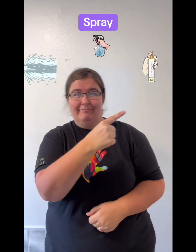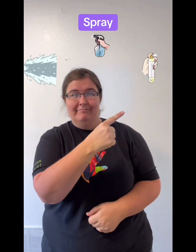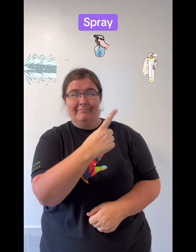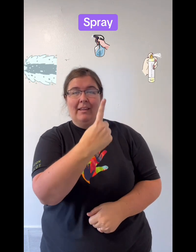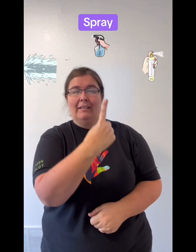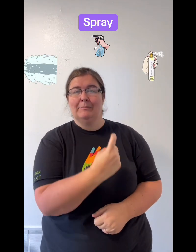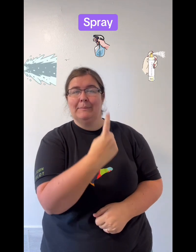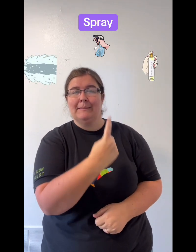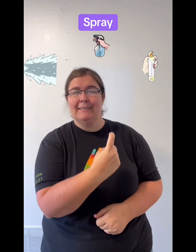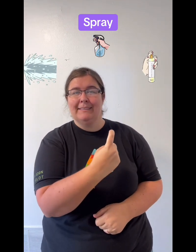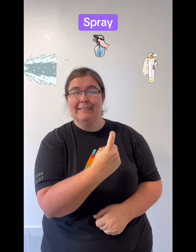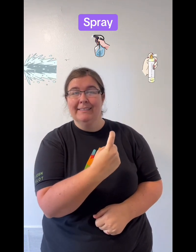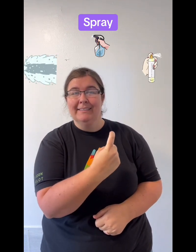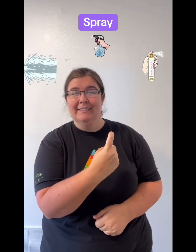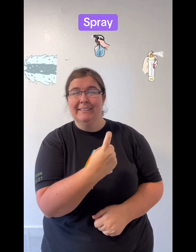Spray (3) like perfume